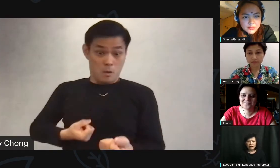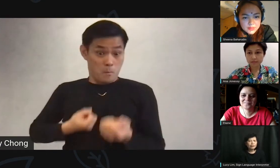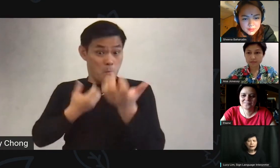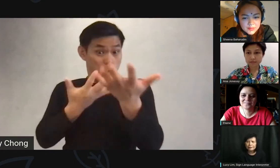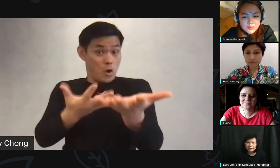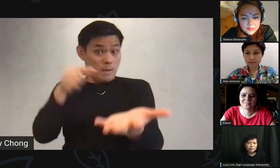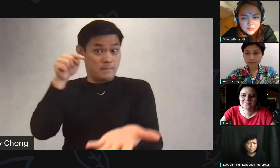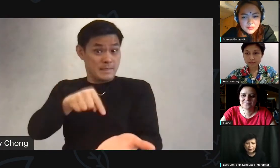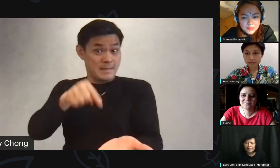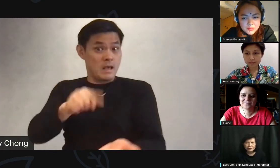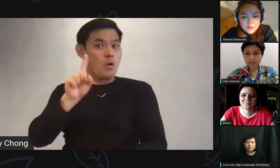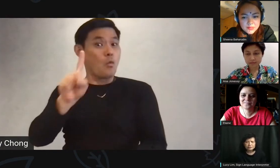"I can’t express!"